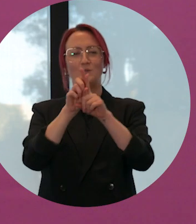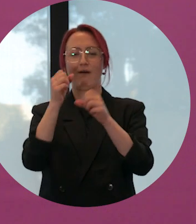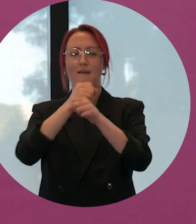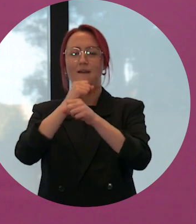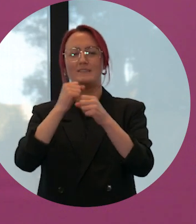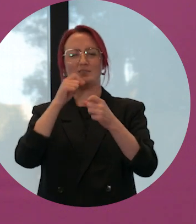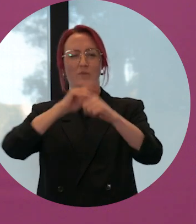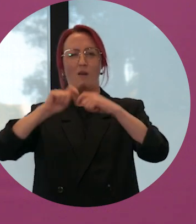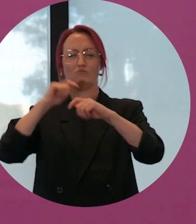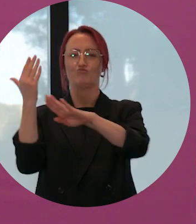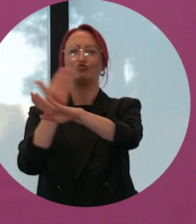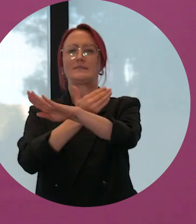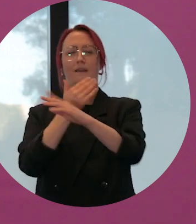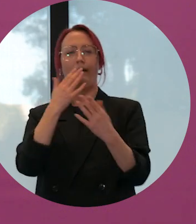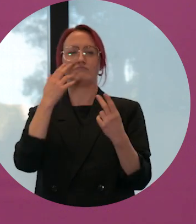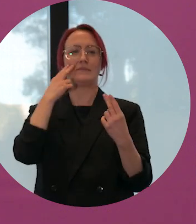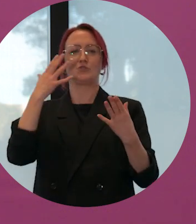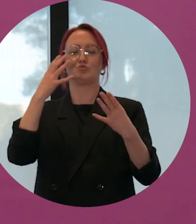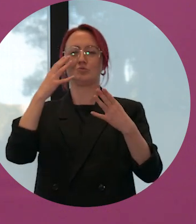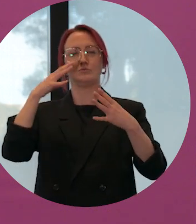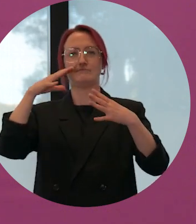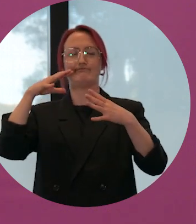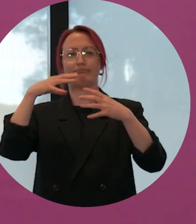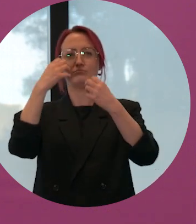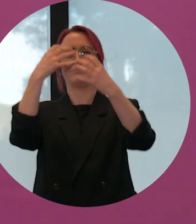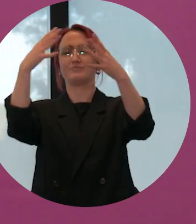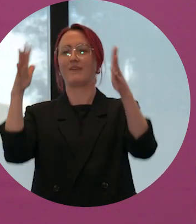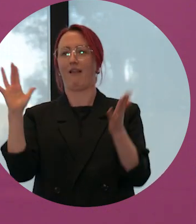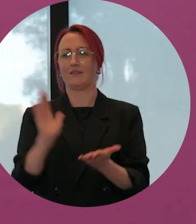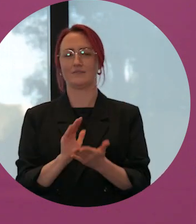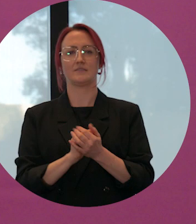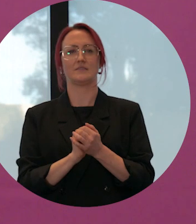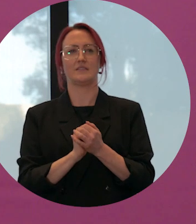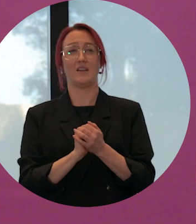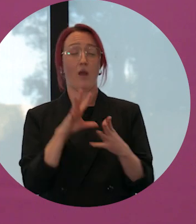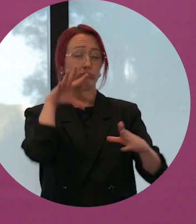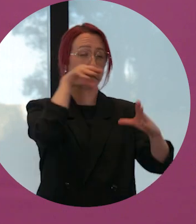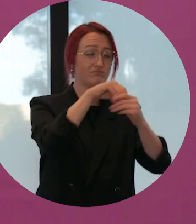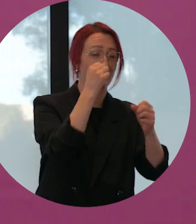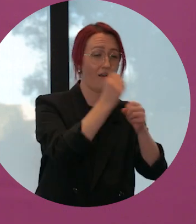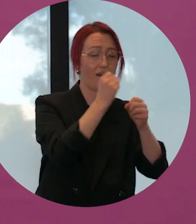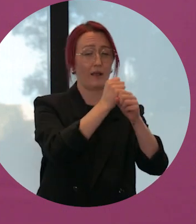The problem is, cars are made of thousands of parts. Composites are not reshapable, so it’s